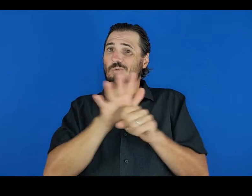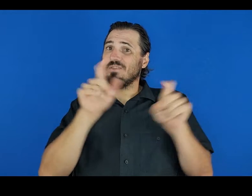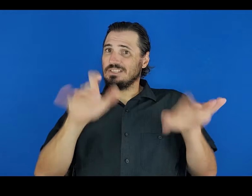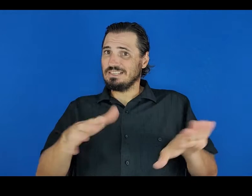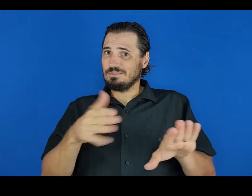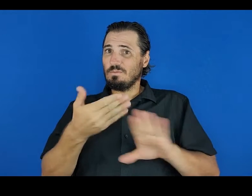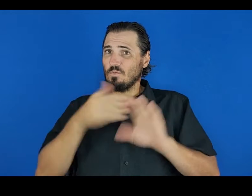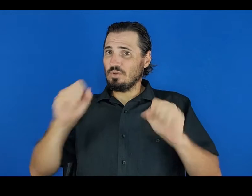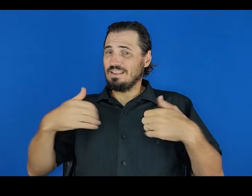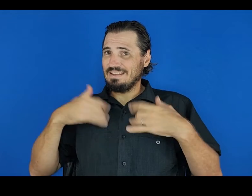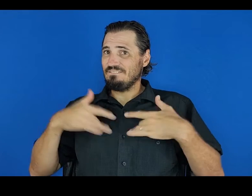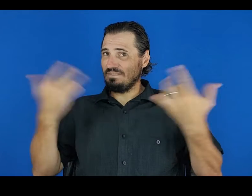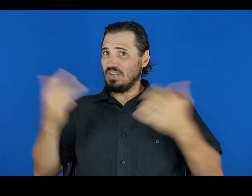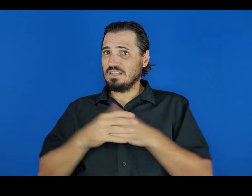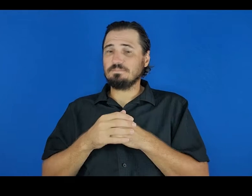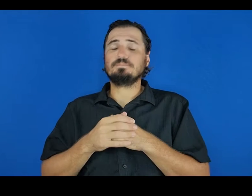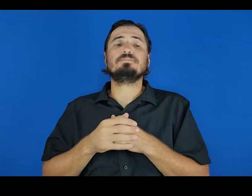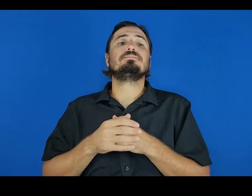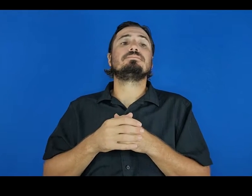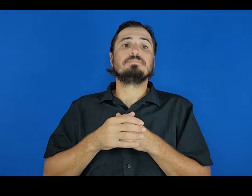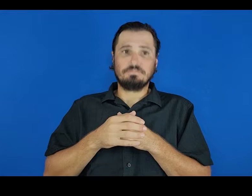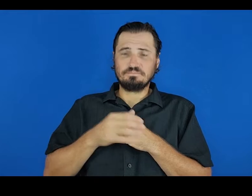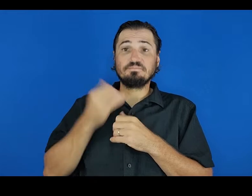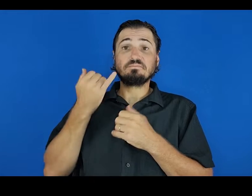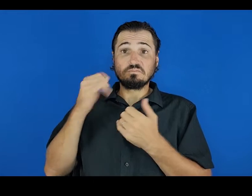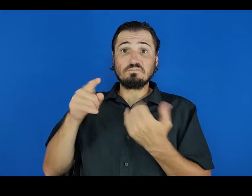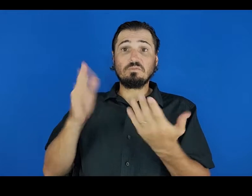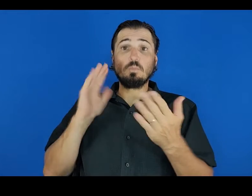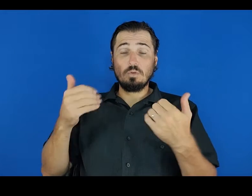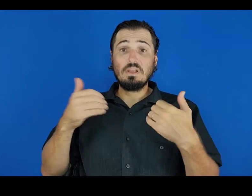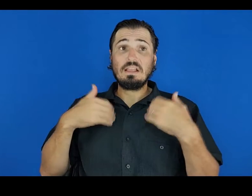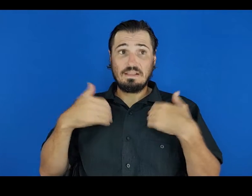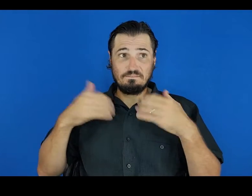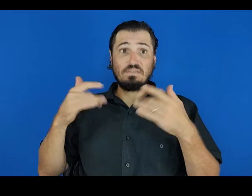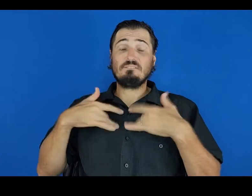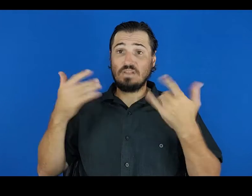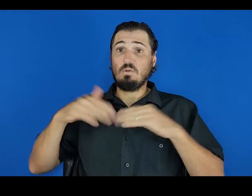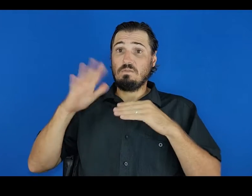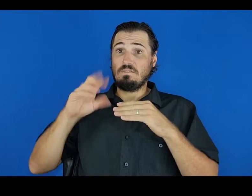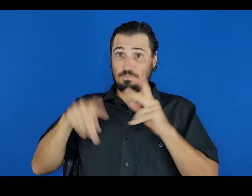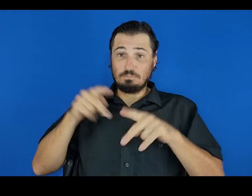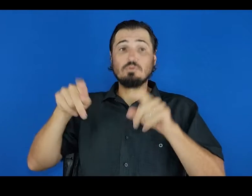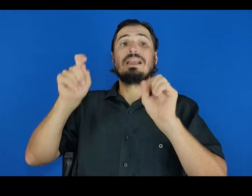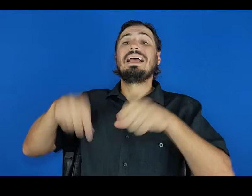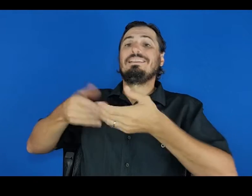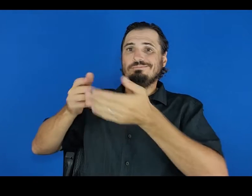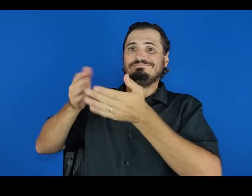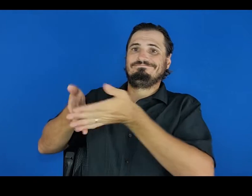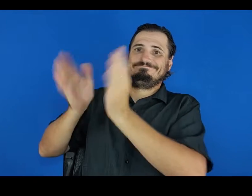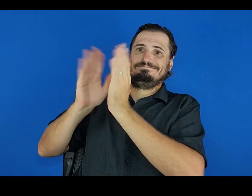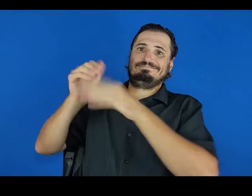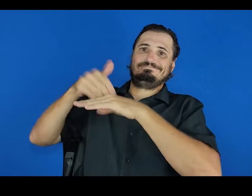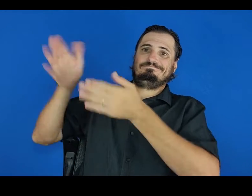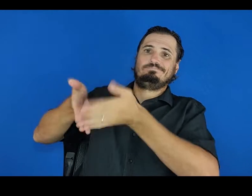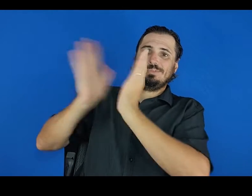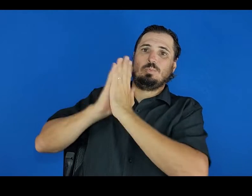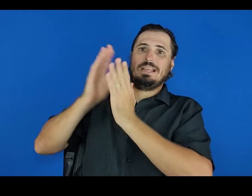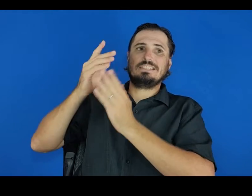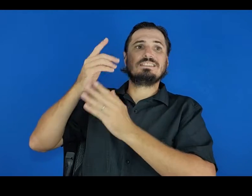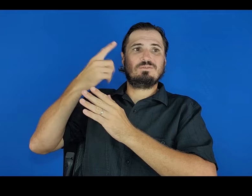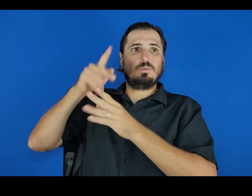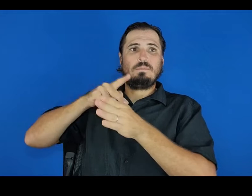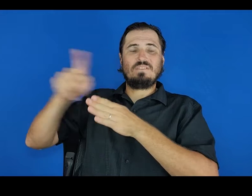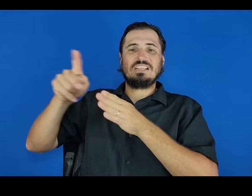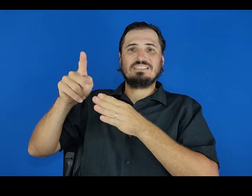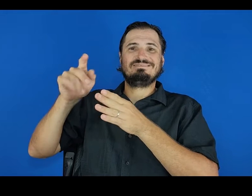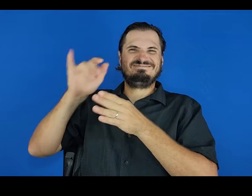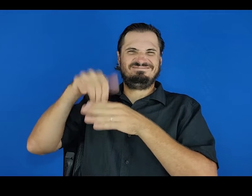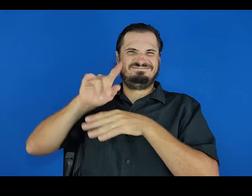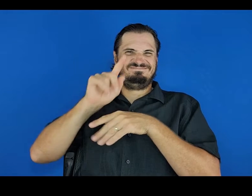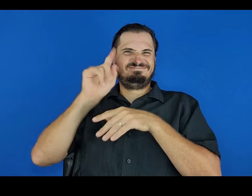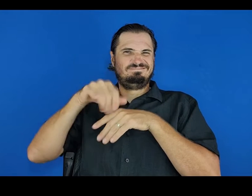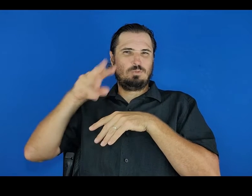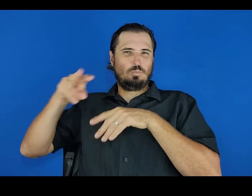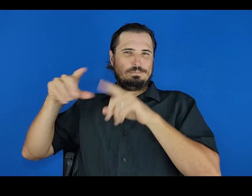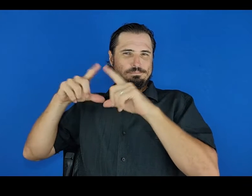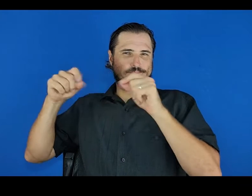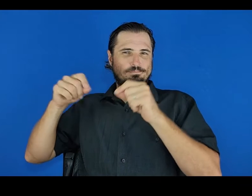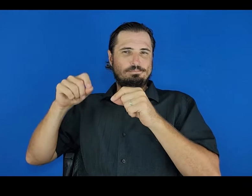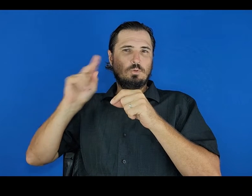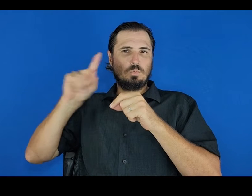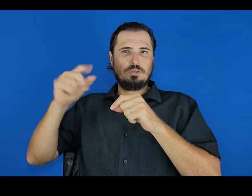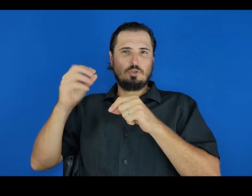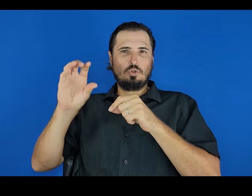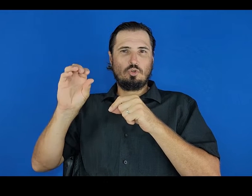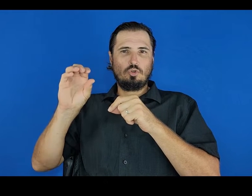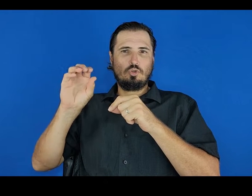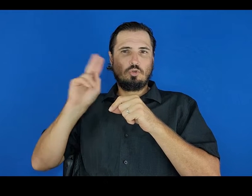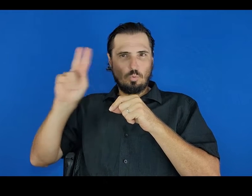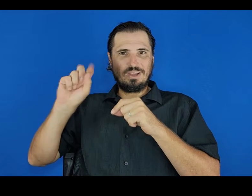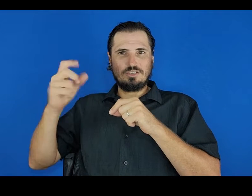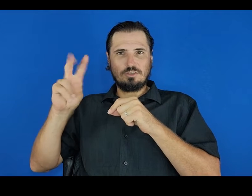50 people must submit event information to the Kaua‘i Emergency Management Agency at kauai.gov/COVID-19. If you’re hosting an event, you can request the Department of Health’s